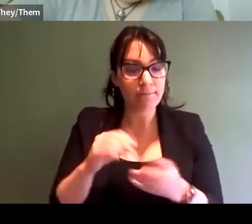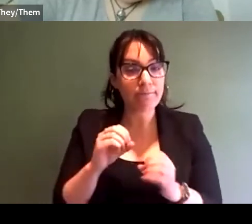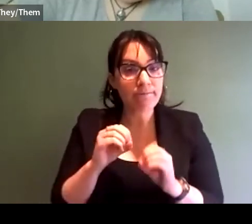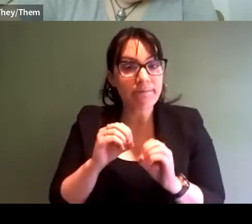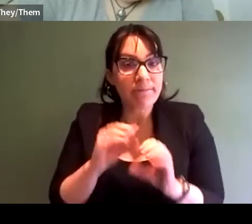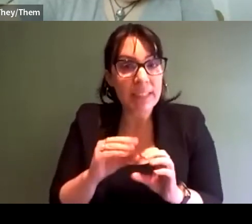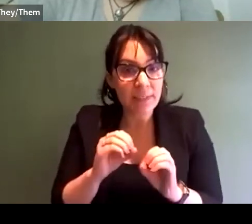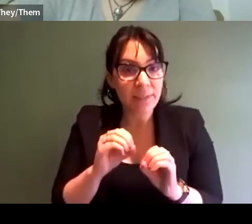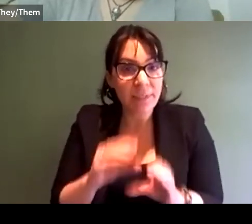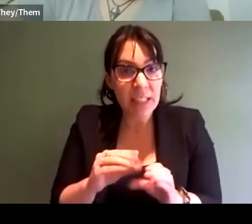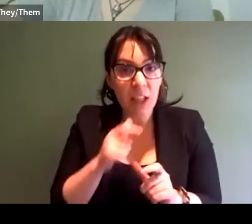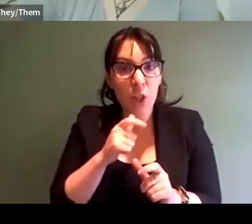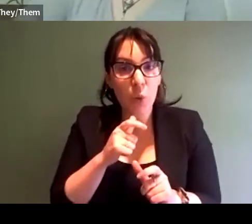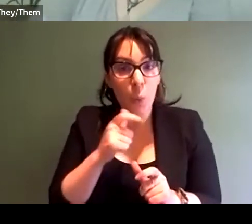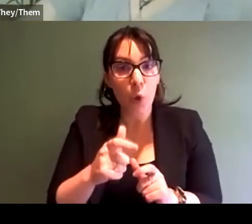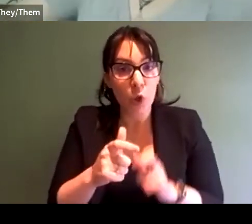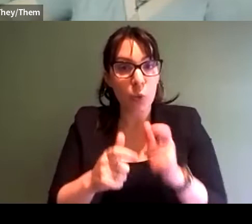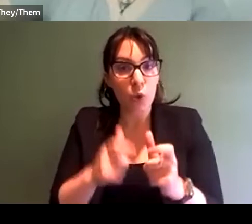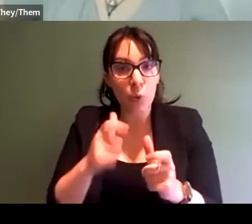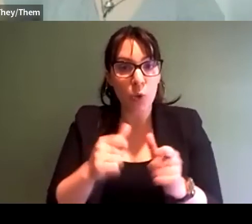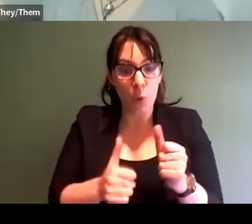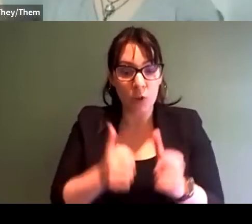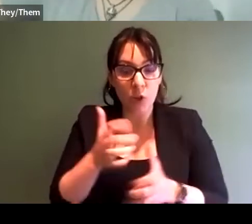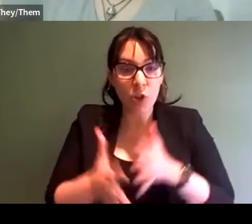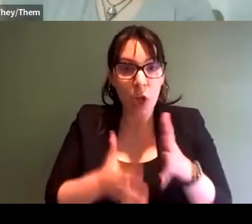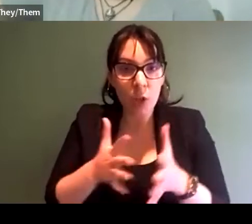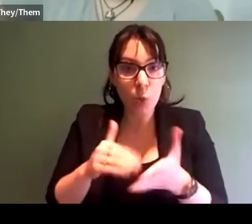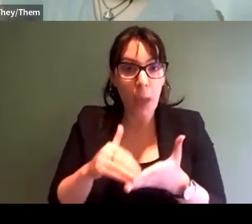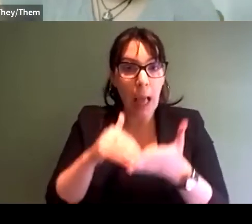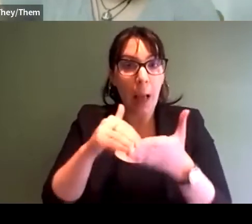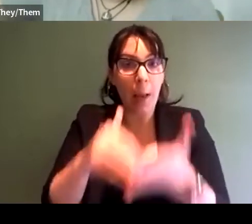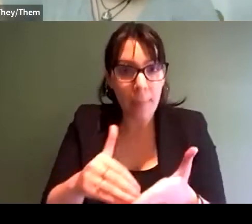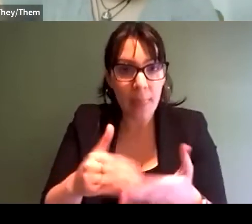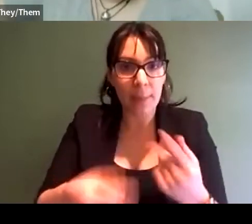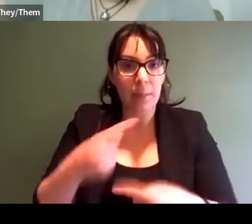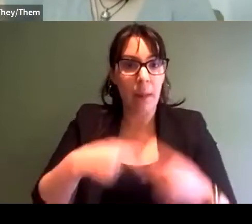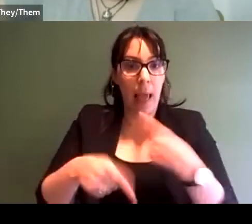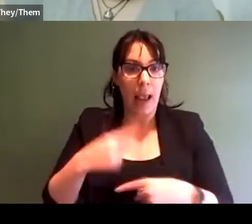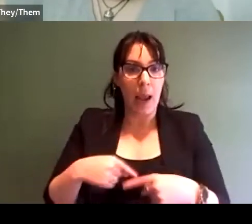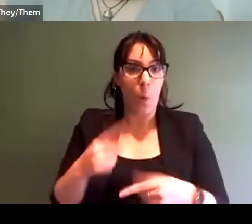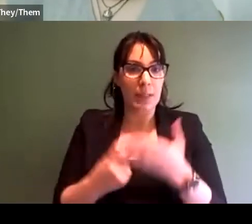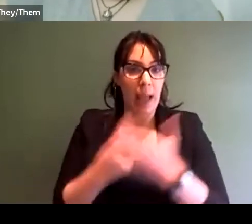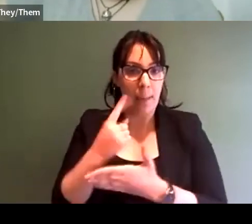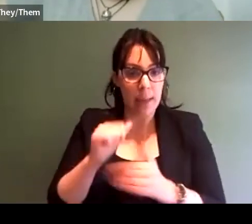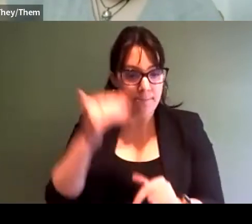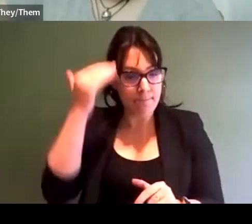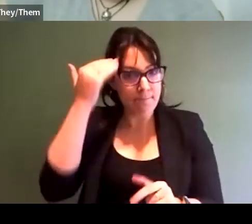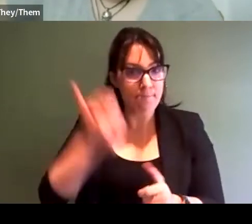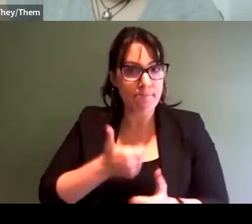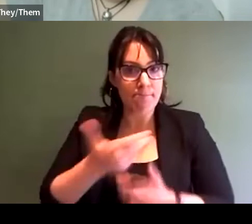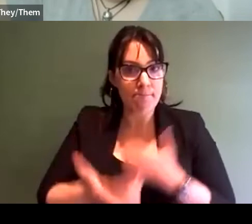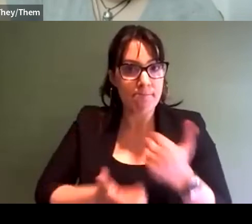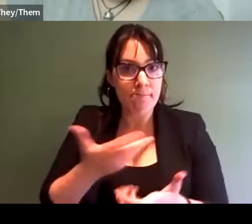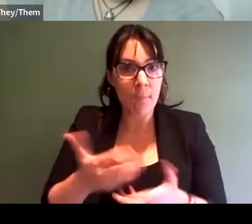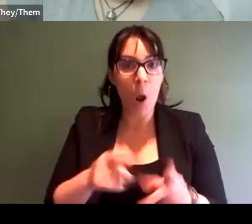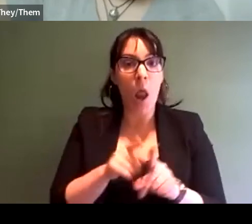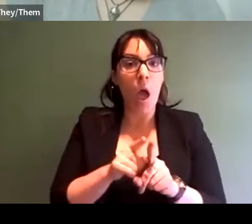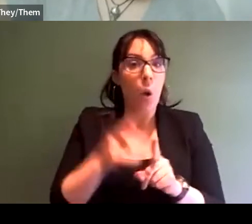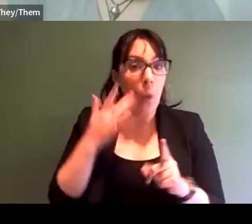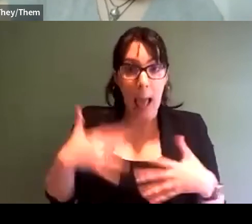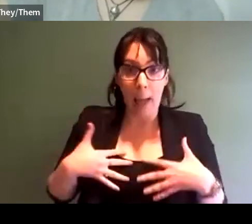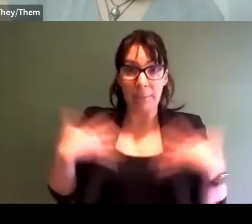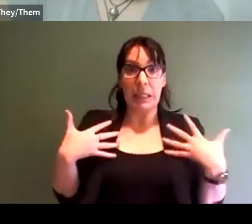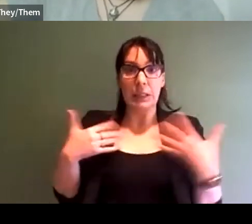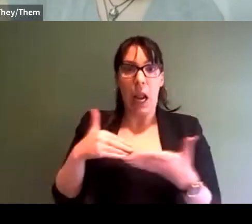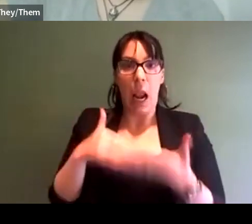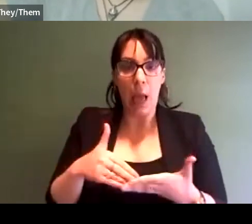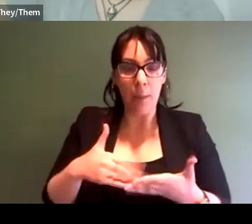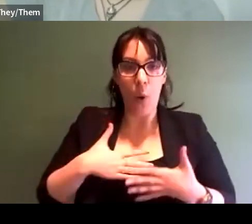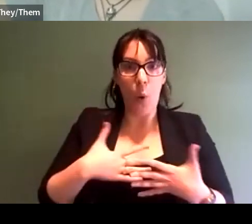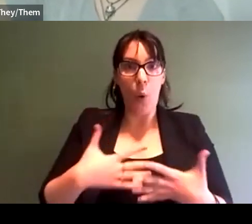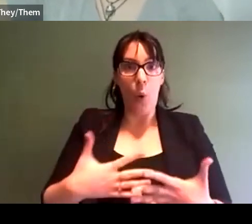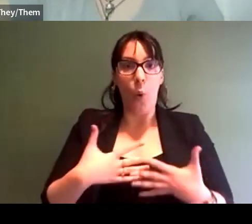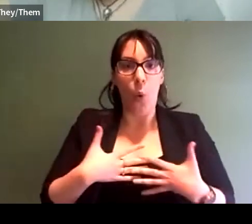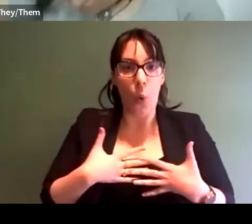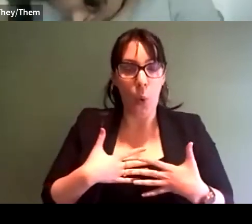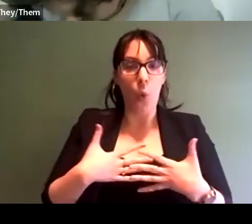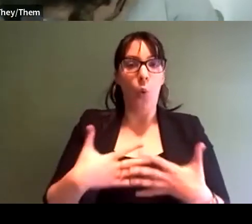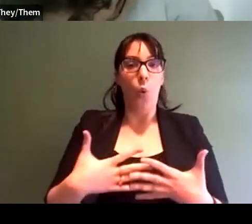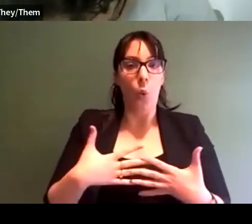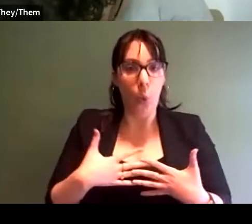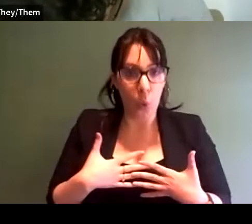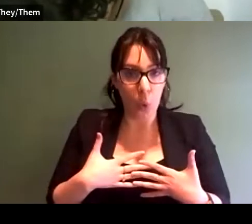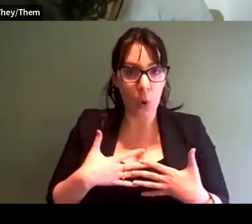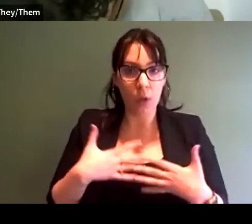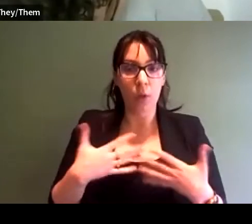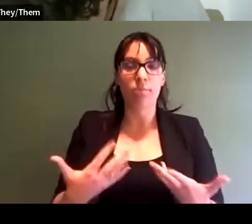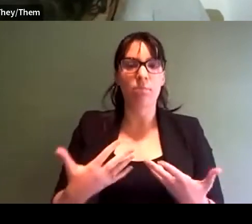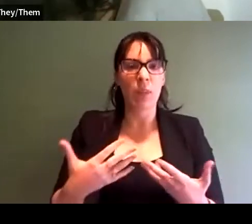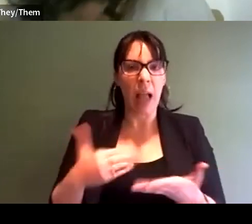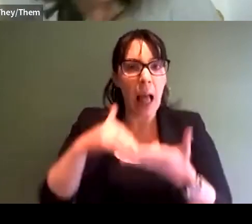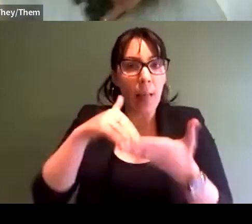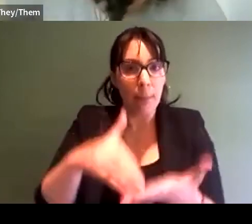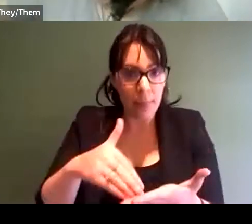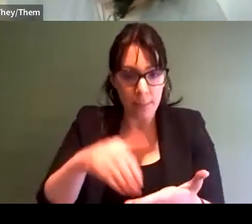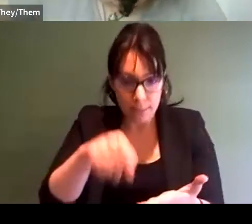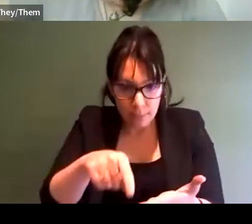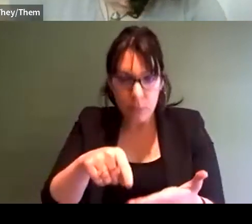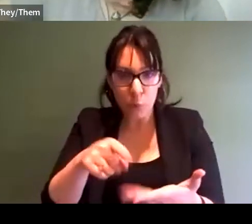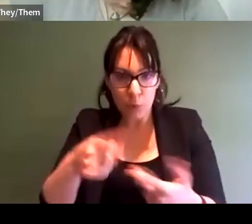Because you know, when someone when a child can get upset and then can sort of do deep breathing exercises or something like that, and then explain be like, I'm really upset because of this is overwhelming me.